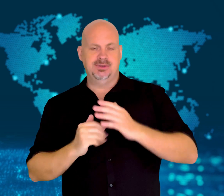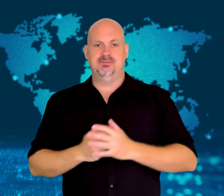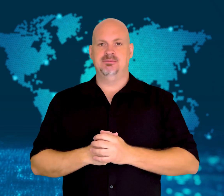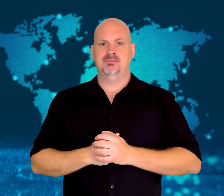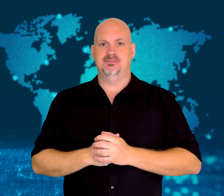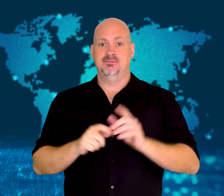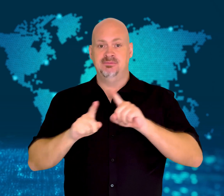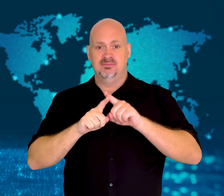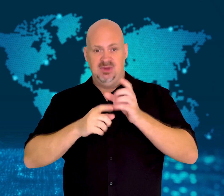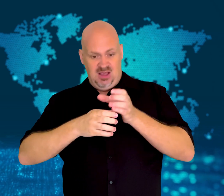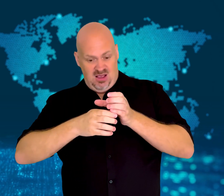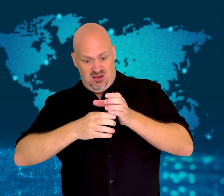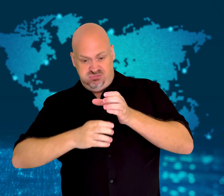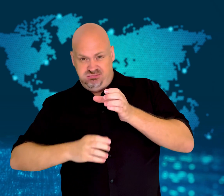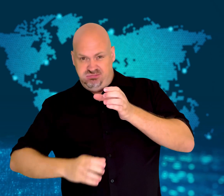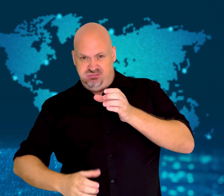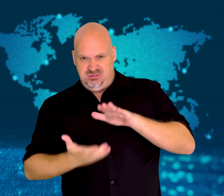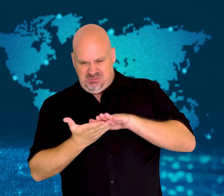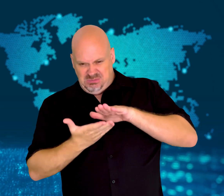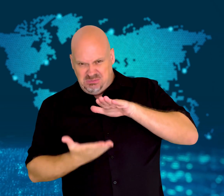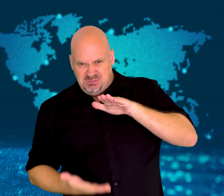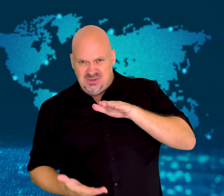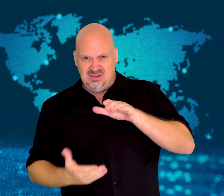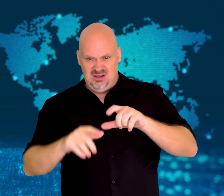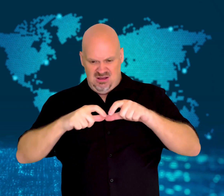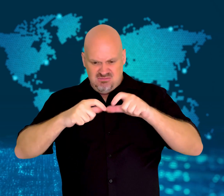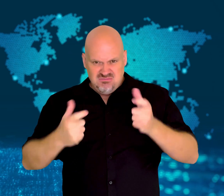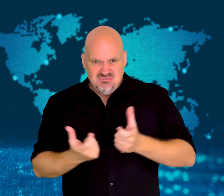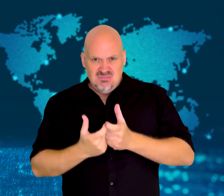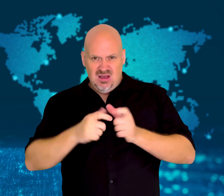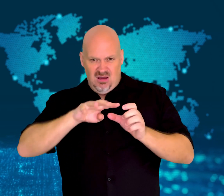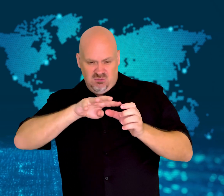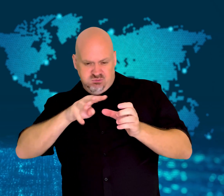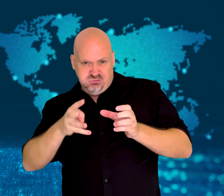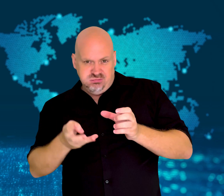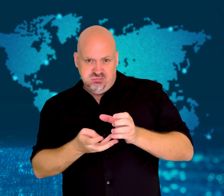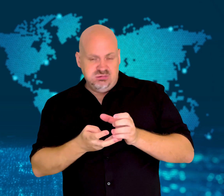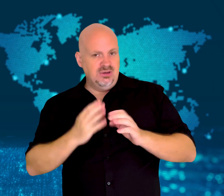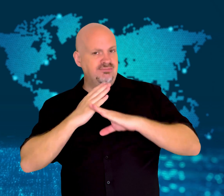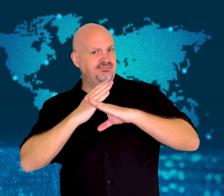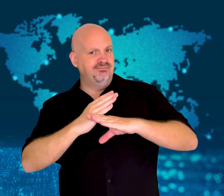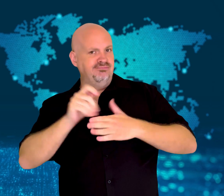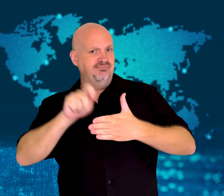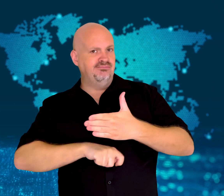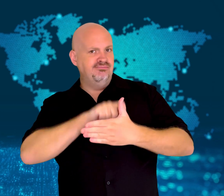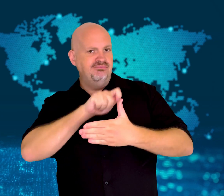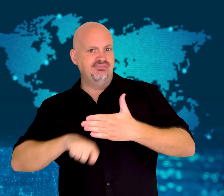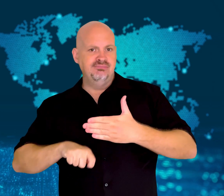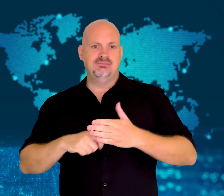The sale of large-capacity magazines will be halted.